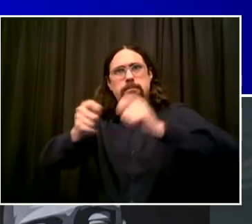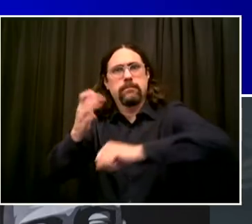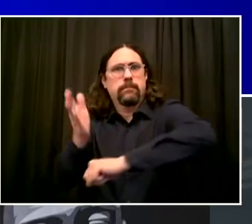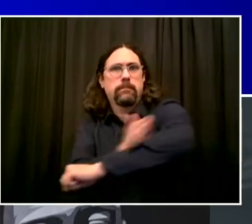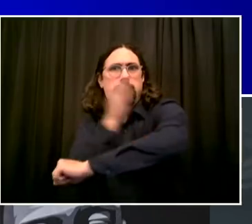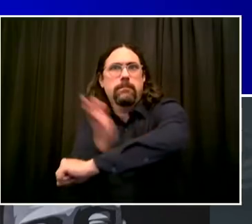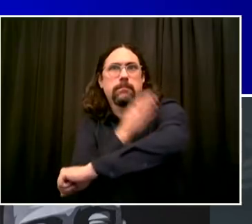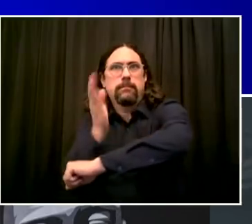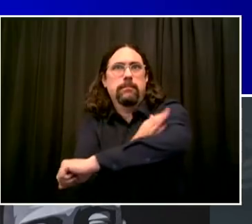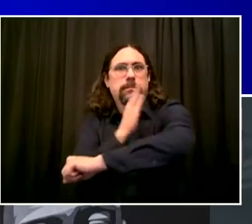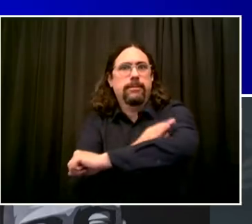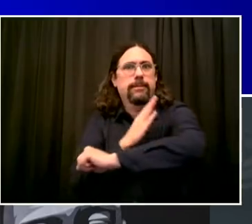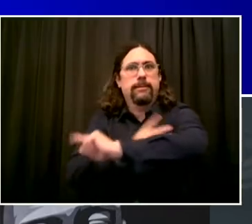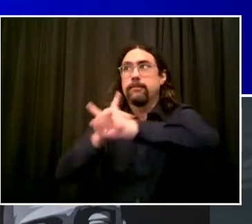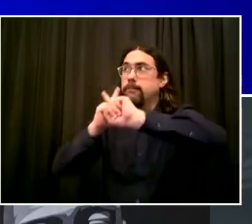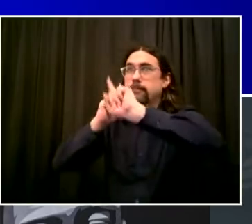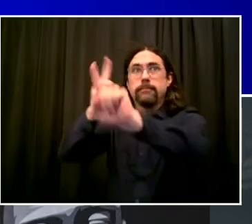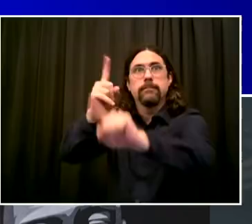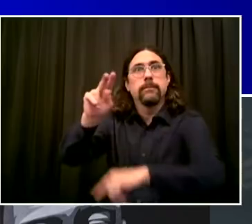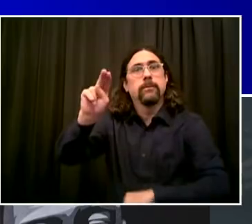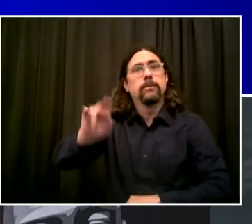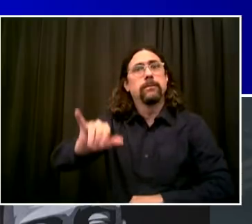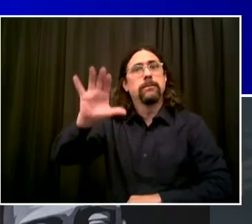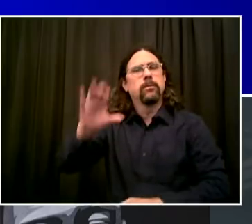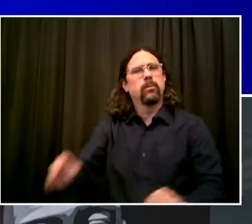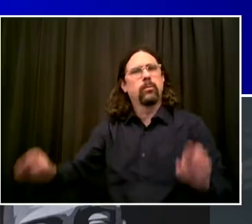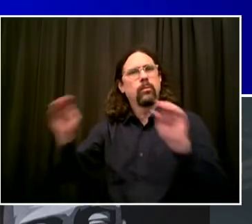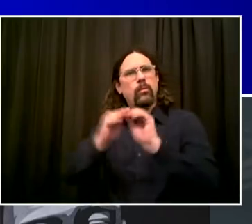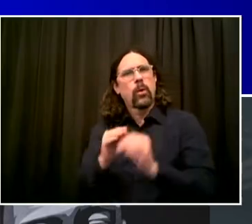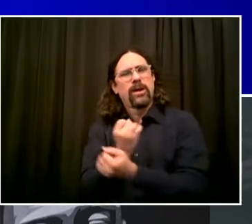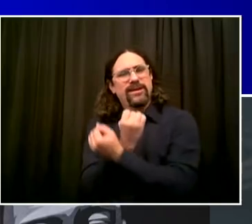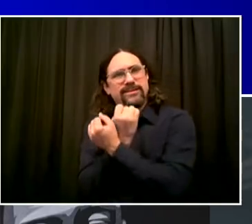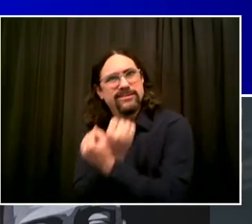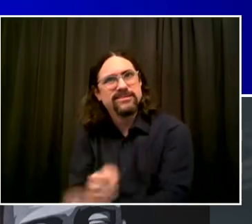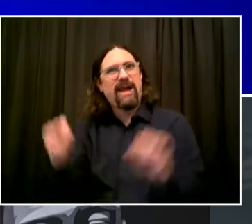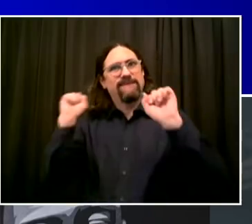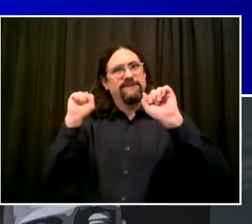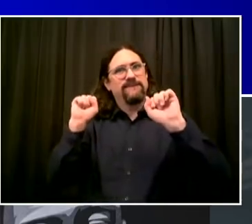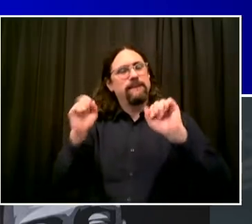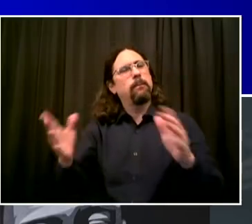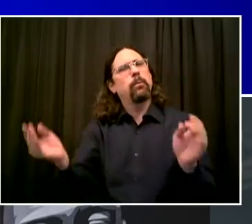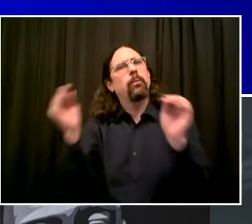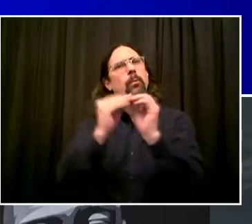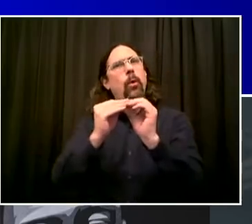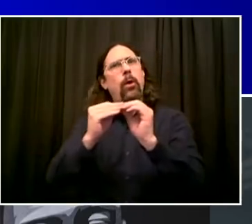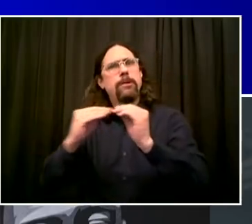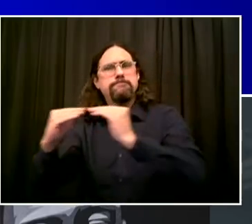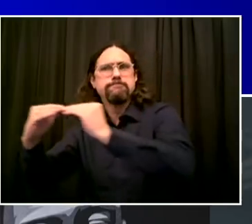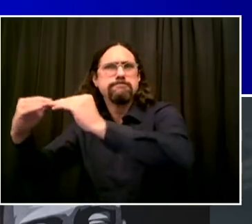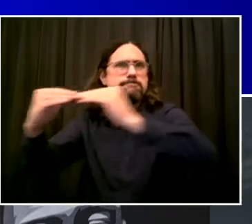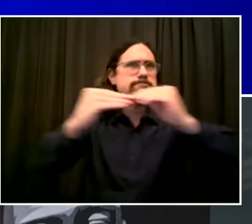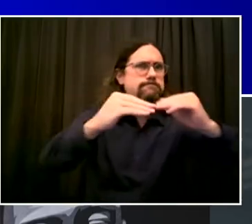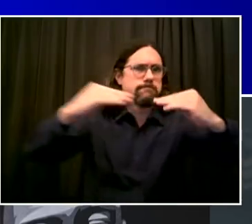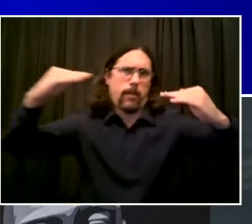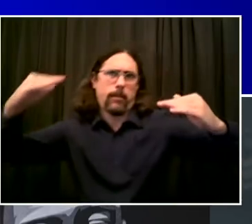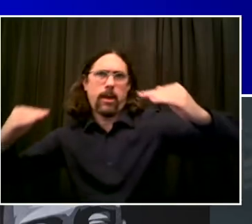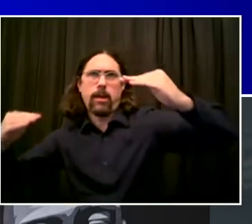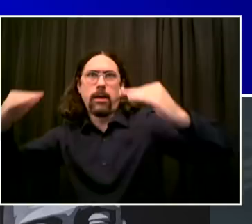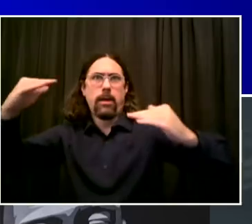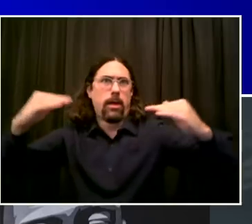WHILE CONTINUING TO MAKE IT THE